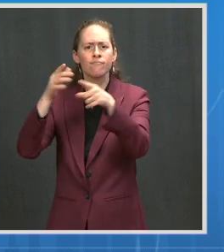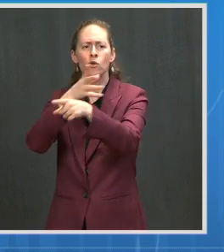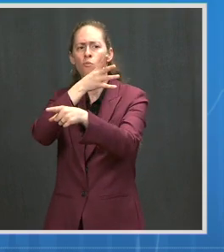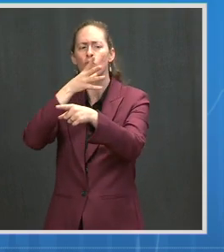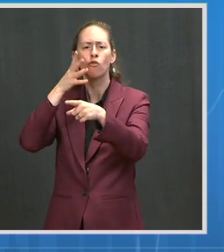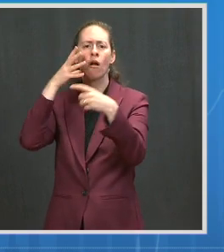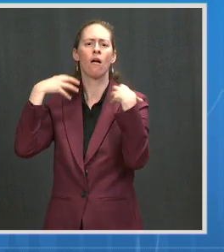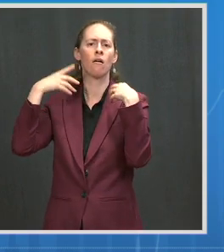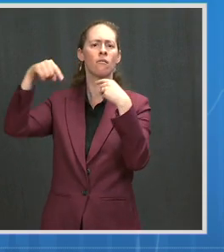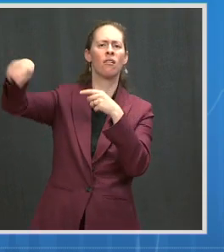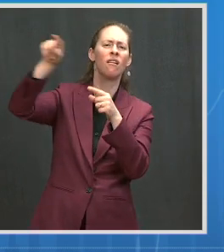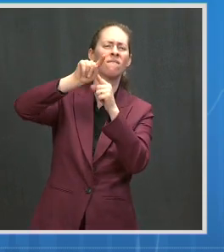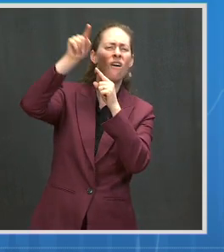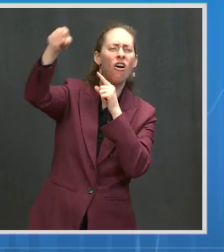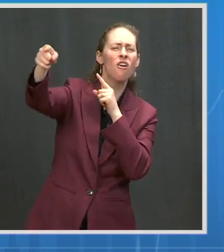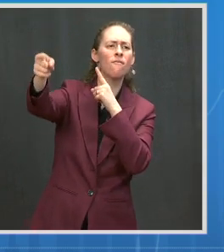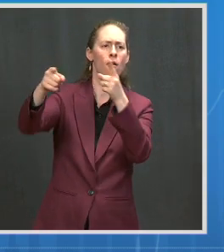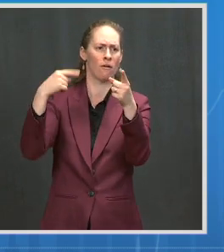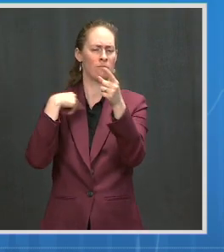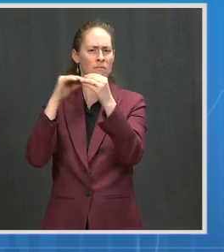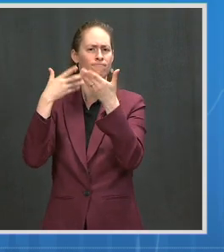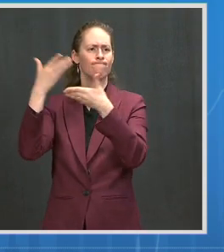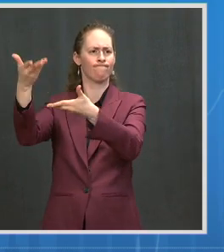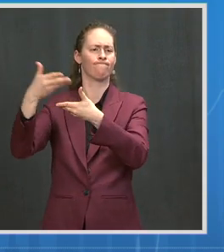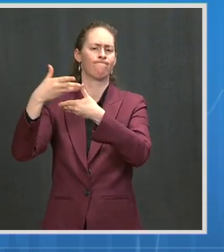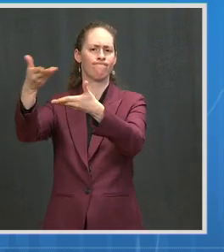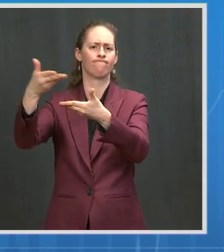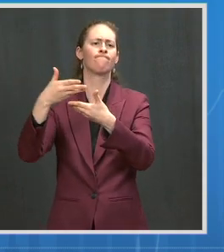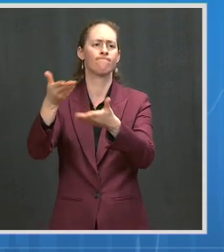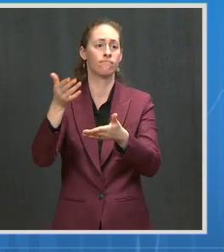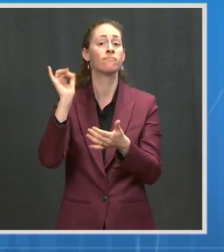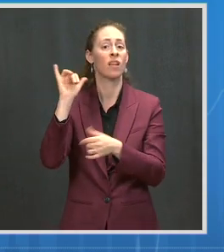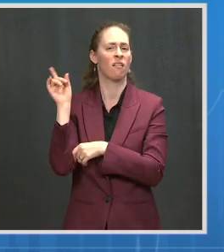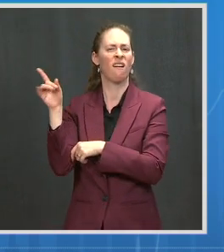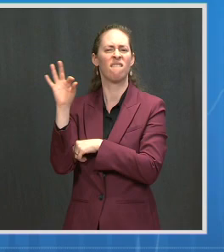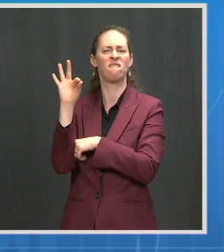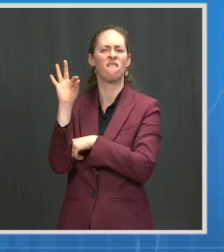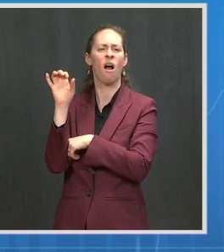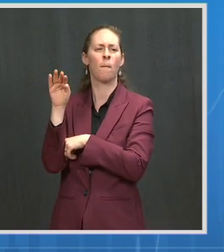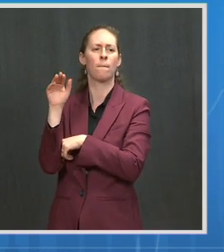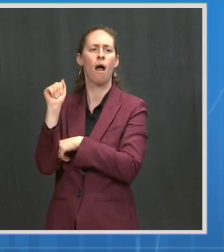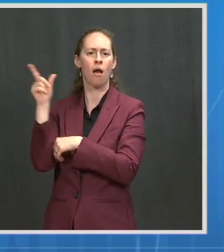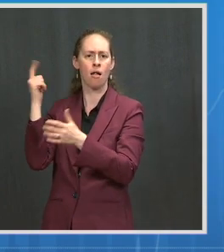community-based sites and pop-up clinics. And third, we're making significant resource